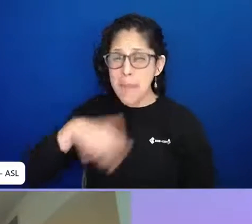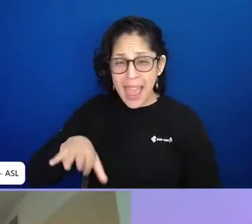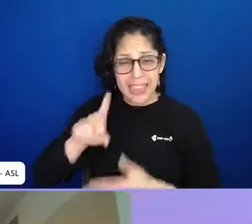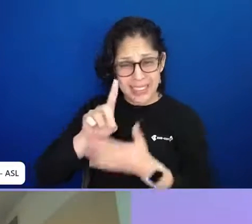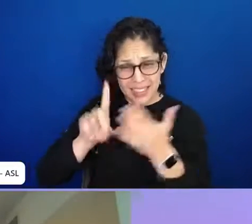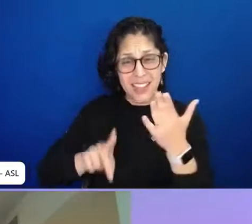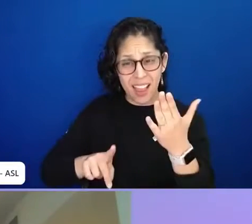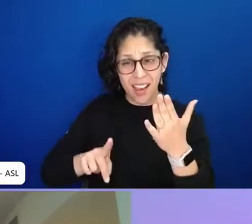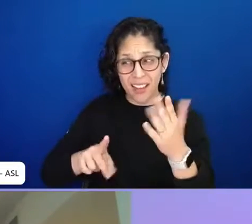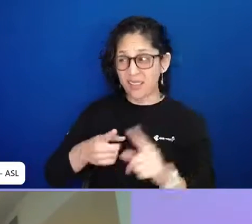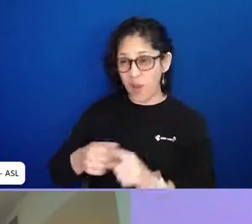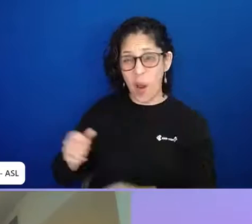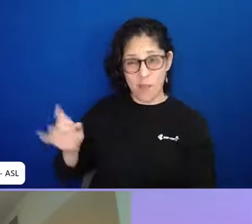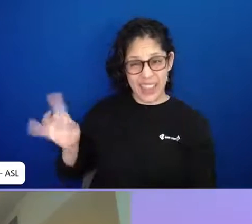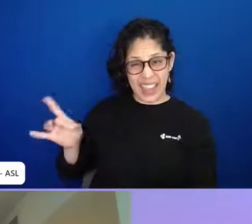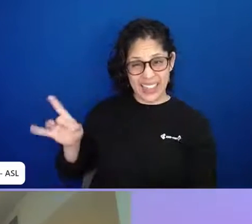just life in general. That